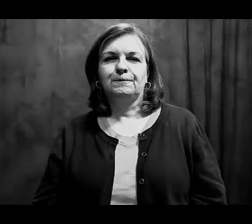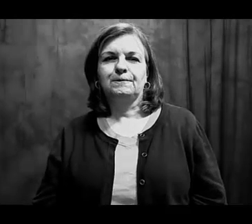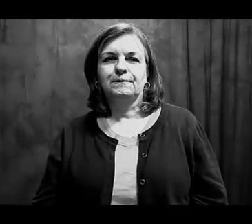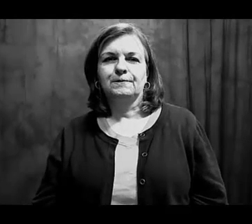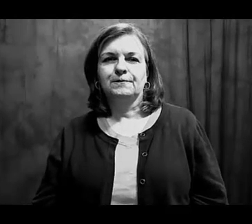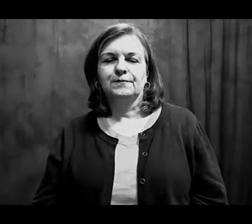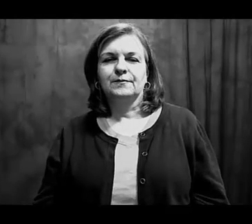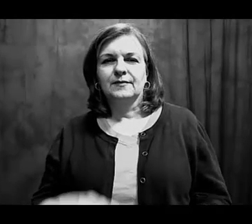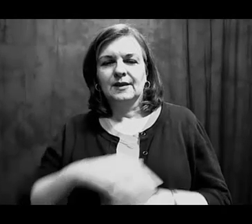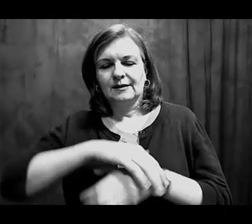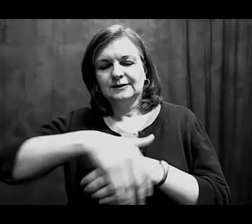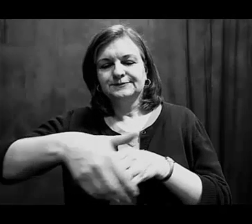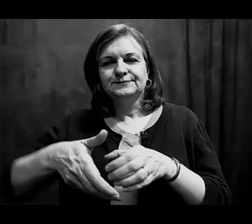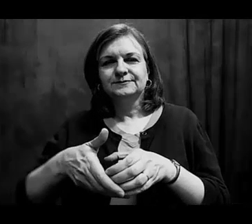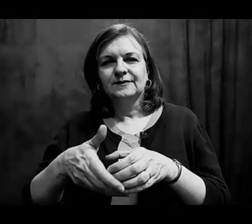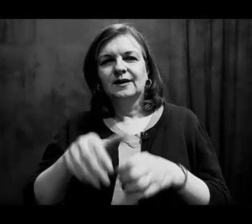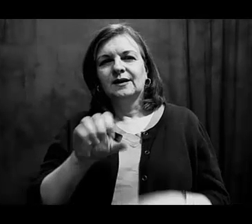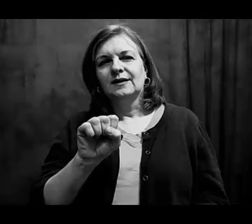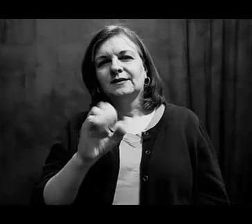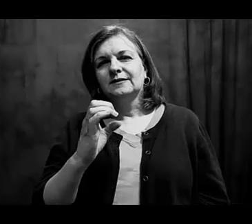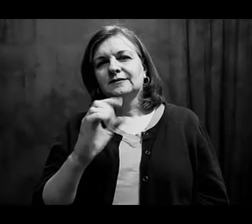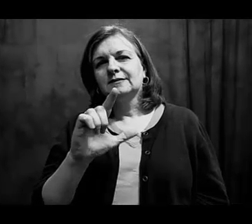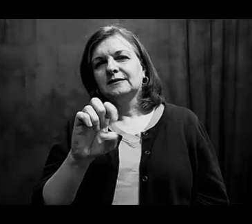the sclera around the outside